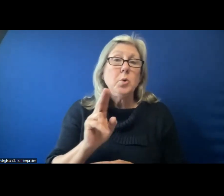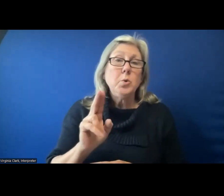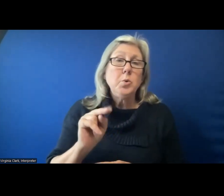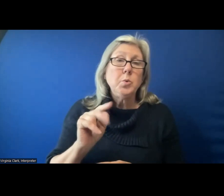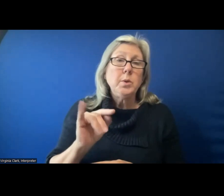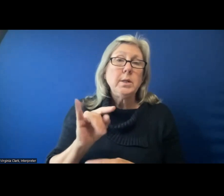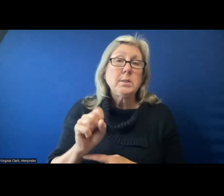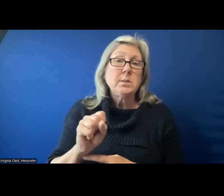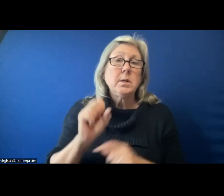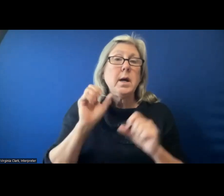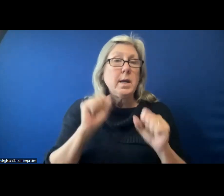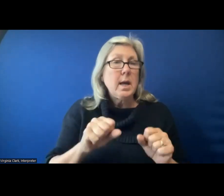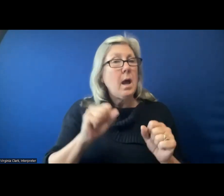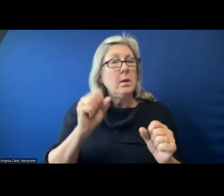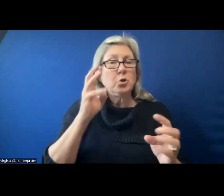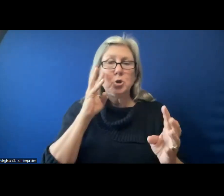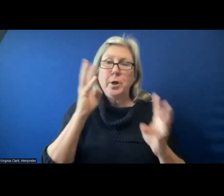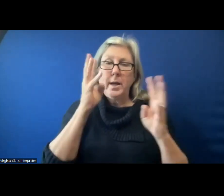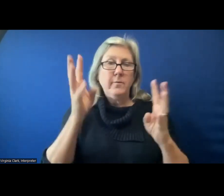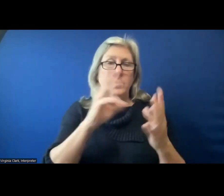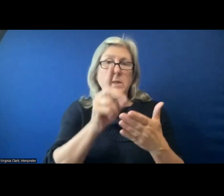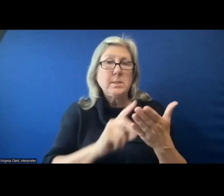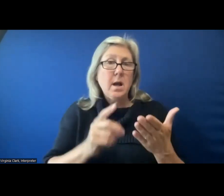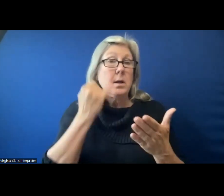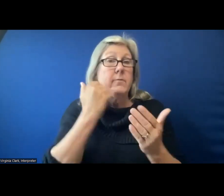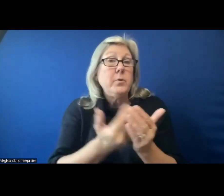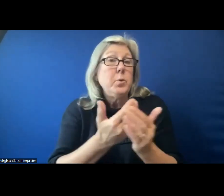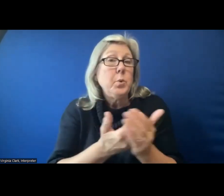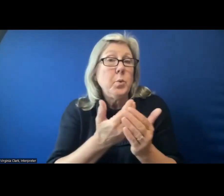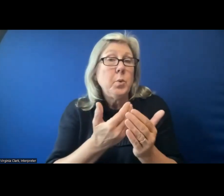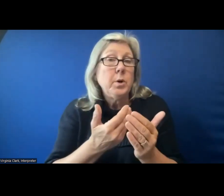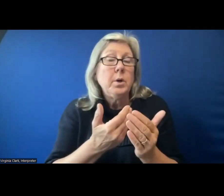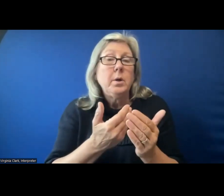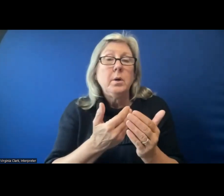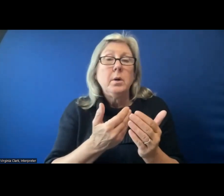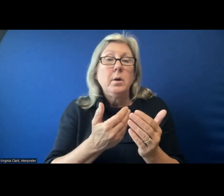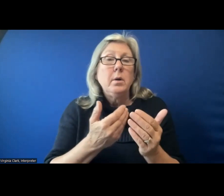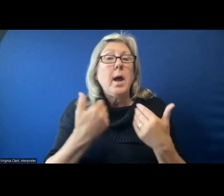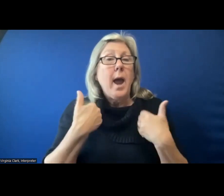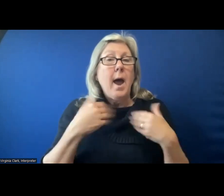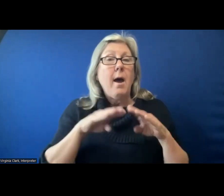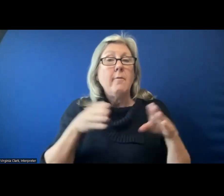designed so that if the they're newer units, they have accessibility built into them and